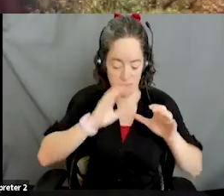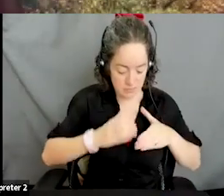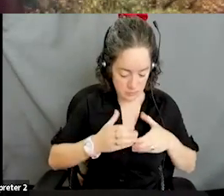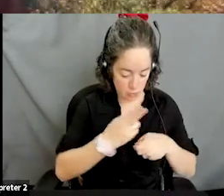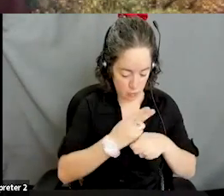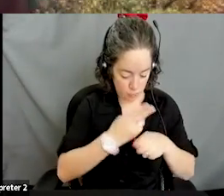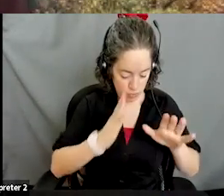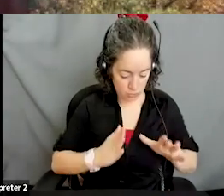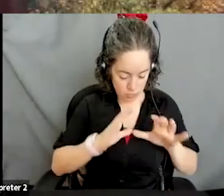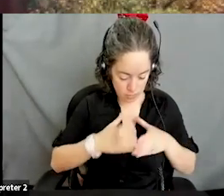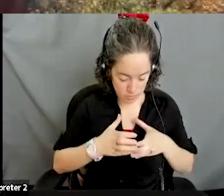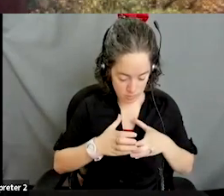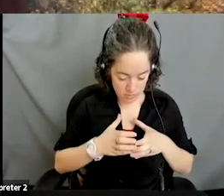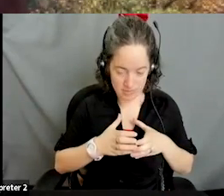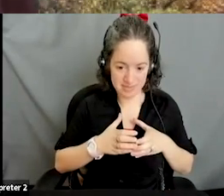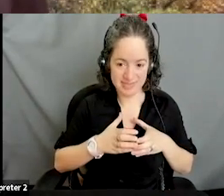to the end users, to the people that they serve.